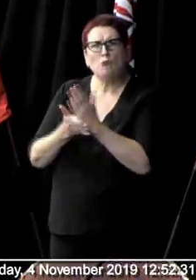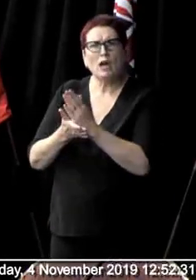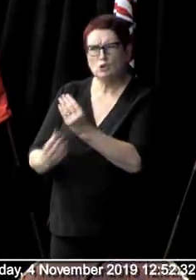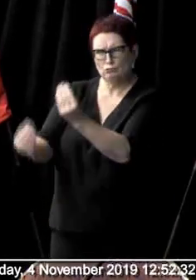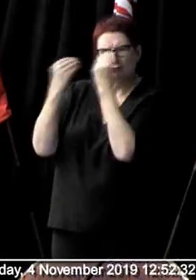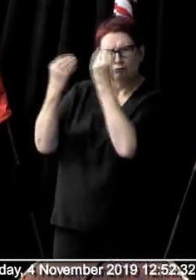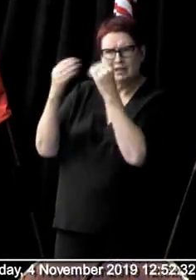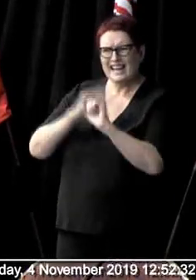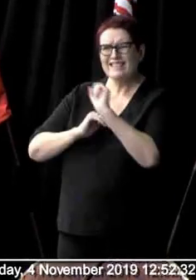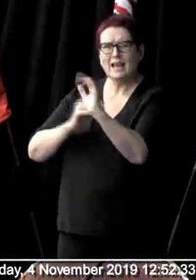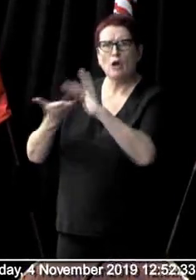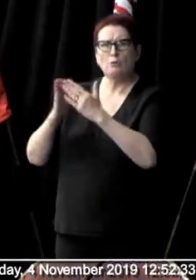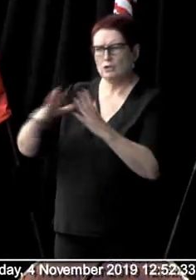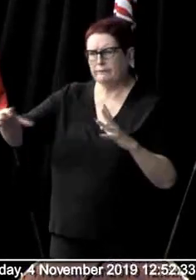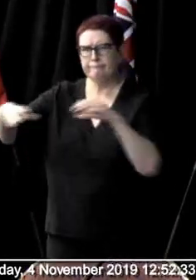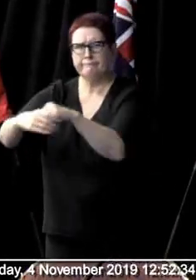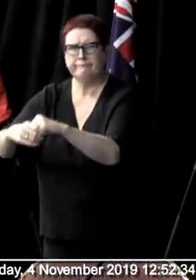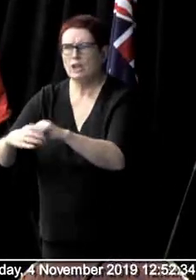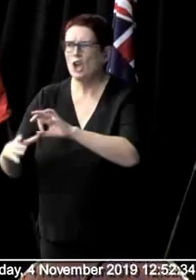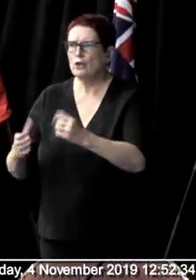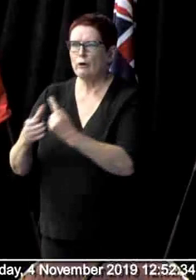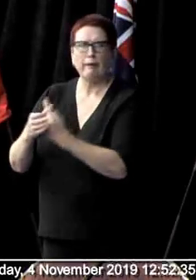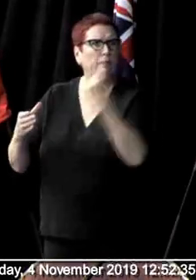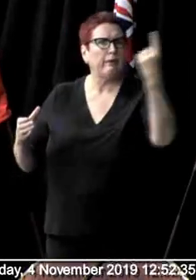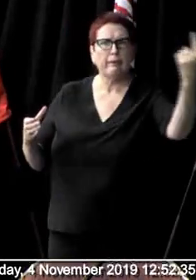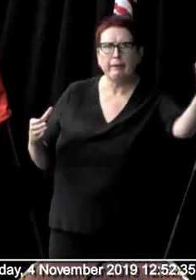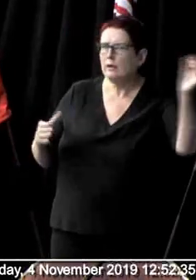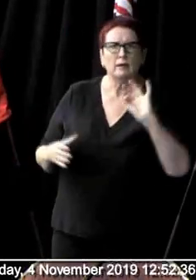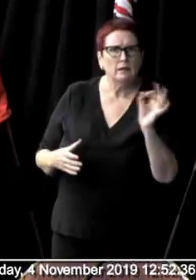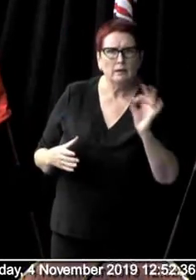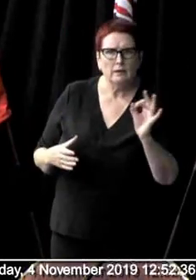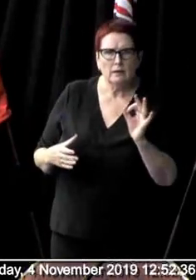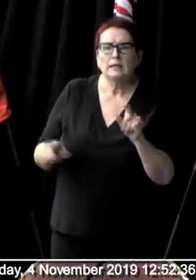in their community, not somewhere else, but where they live.